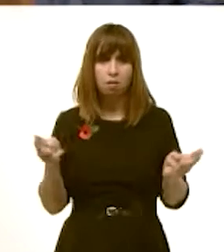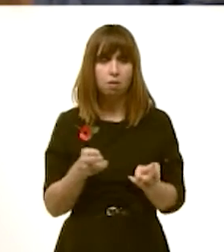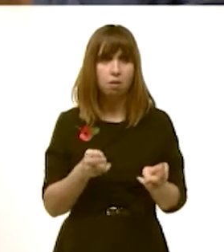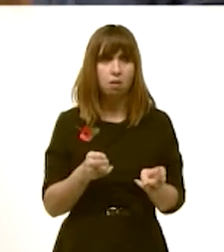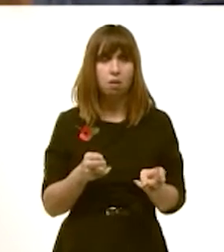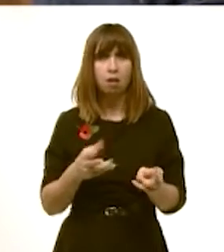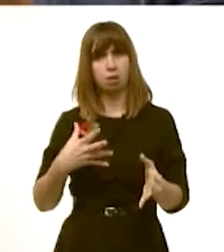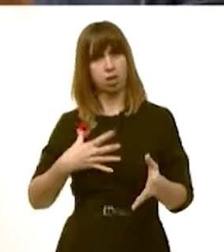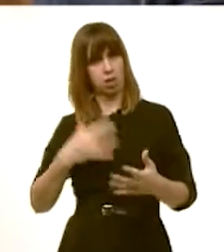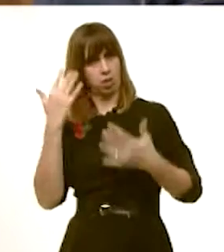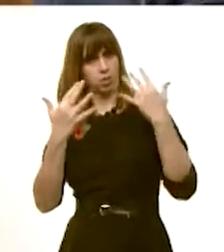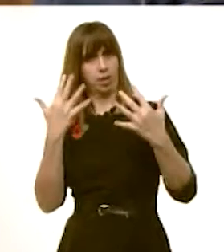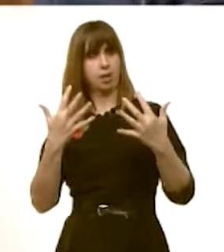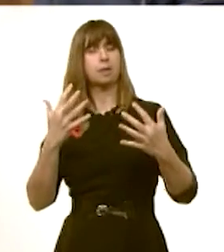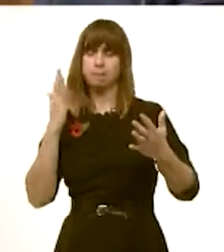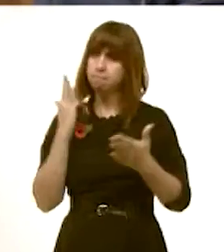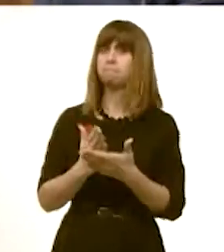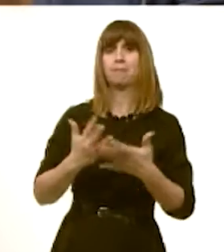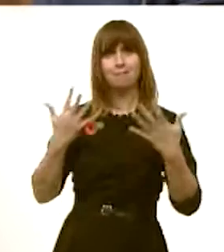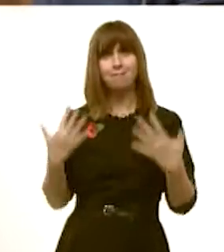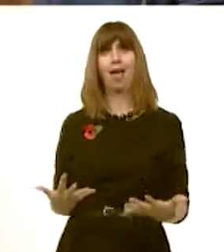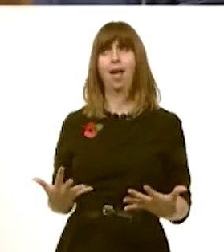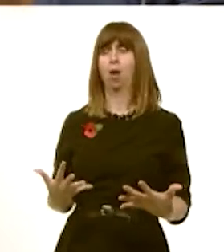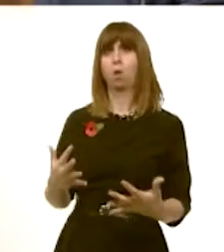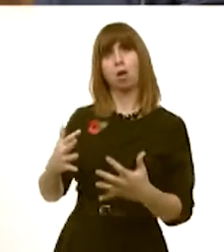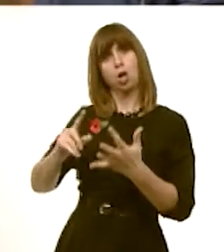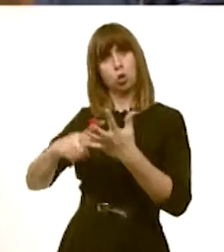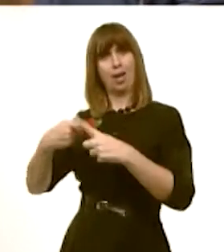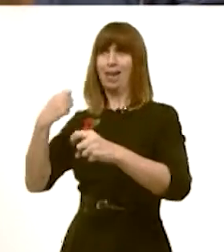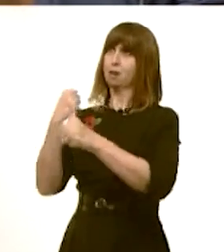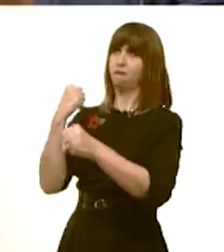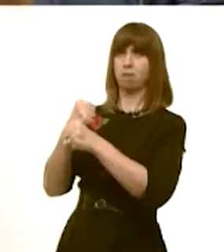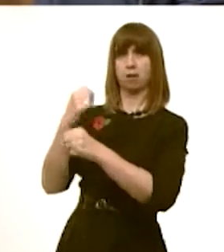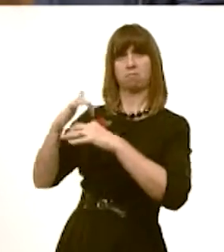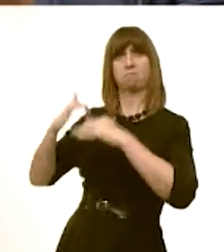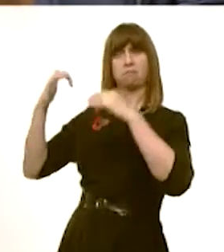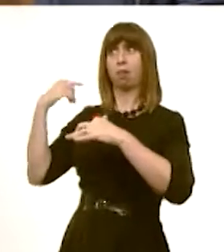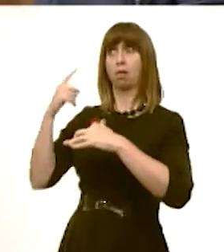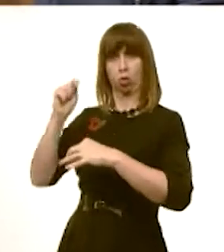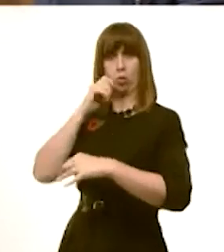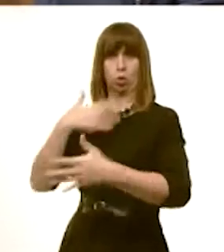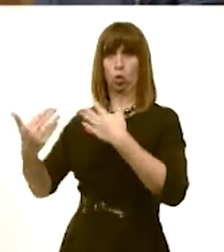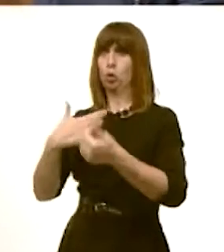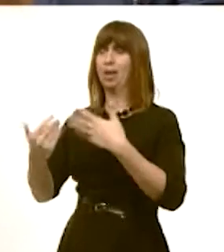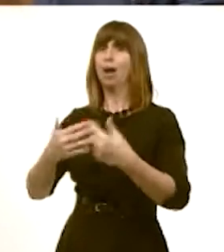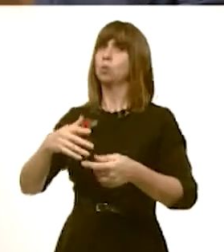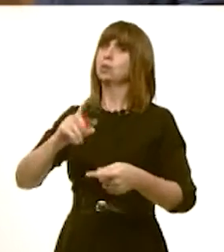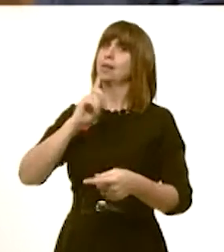So, we must have a guarantee now that the United Kingdom Government will deal with the high energy costs.